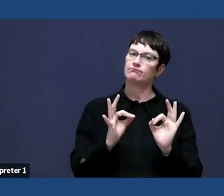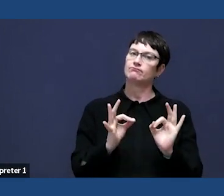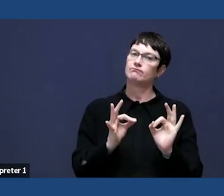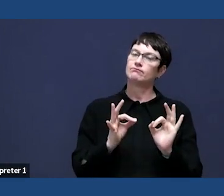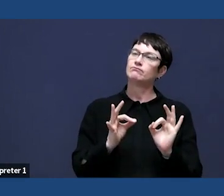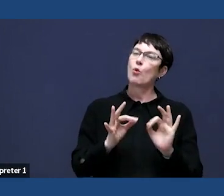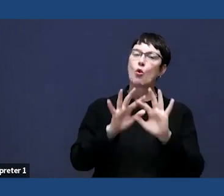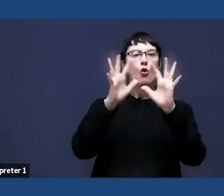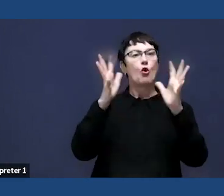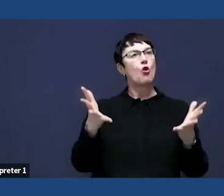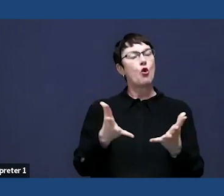Thank you very much.